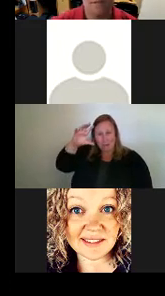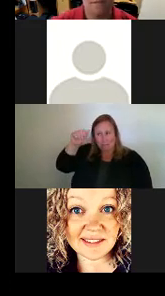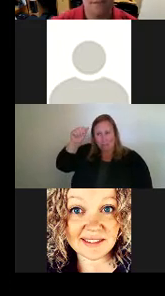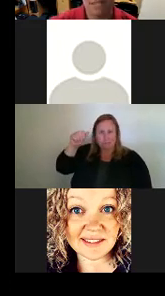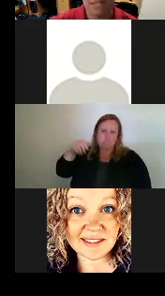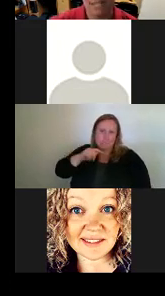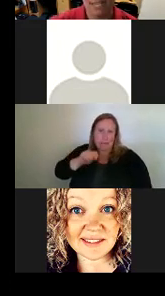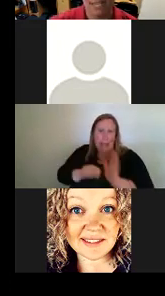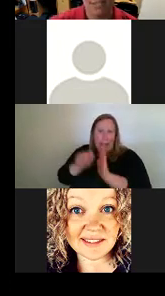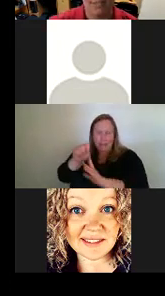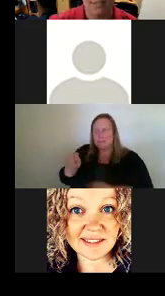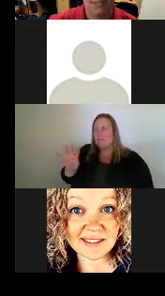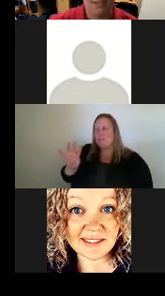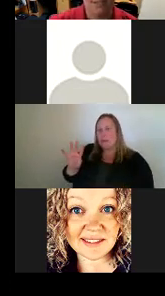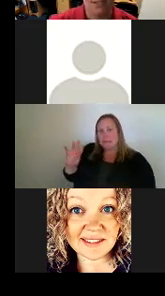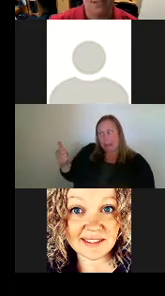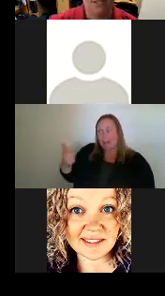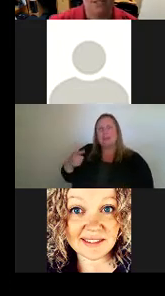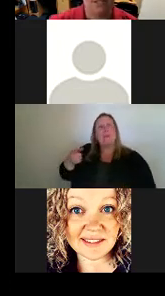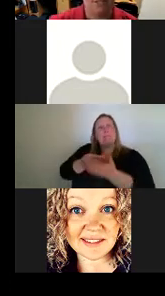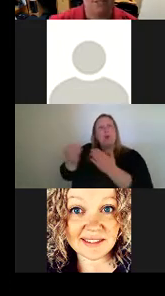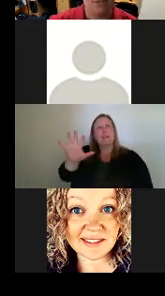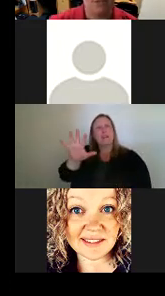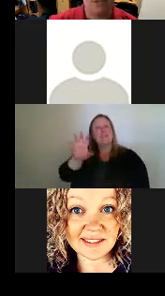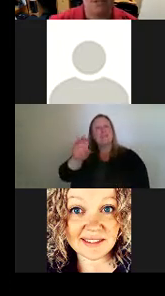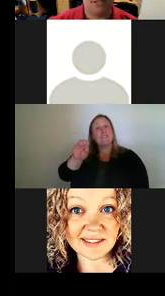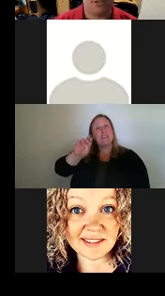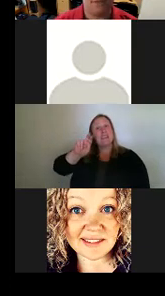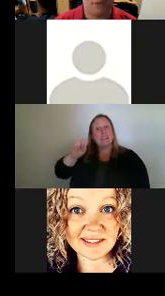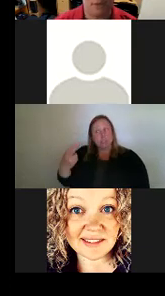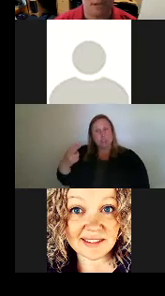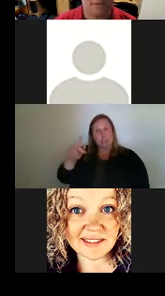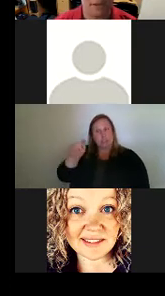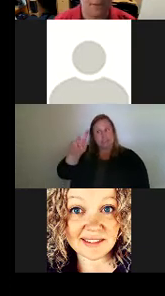50-INCH TV WITH AN ELECTRONIC MAGNIFIER OFF TO THE SIDE.